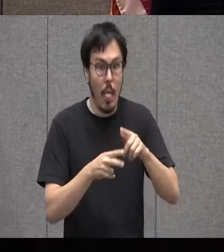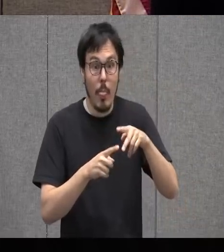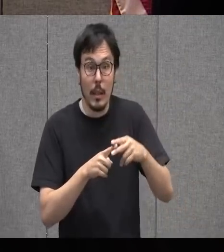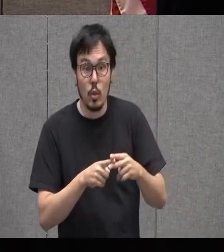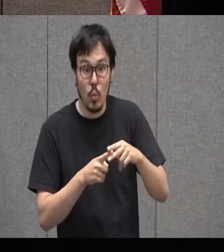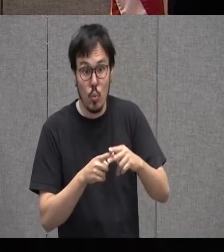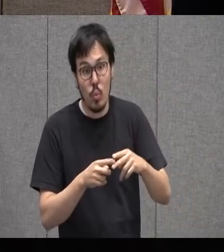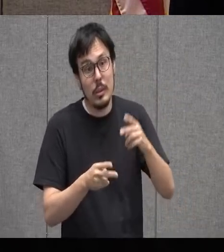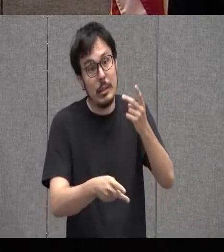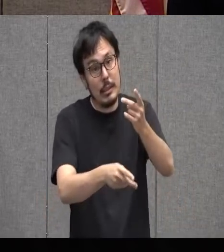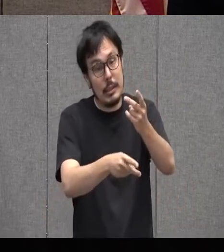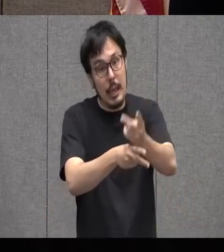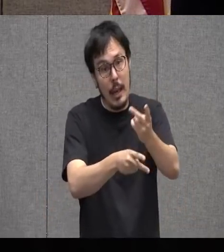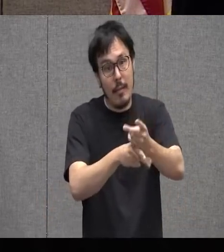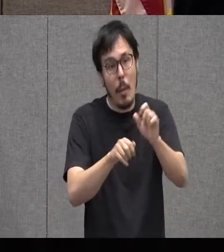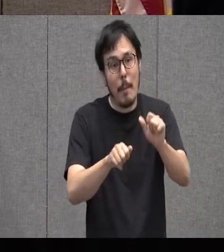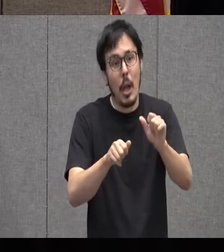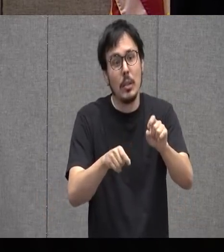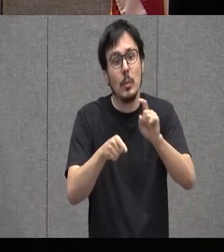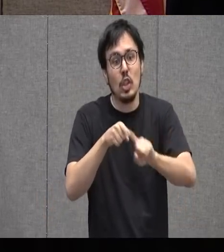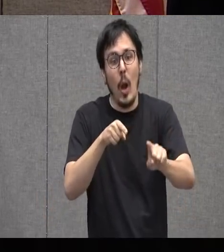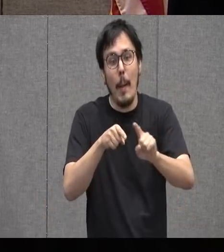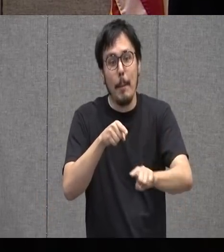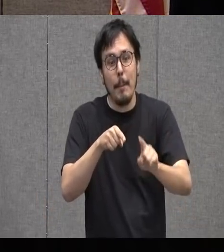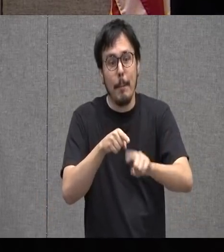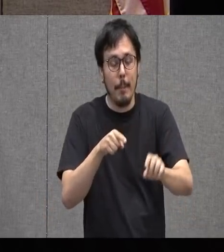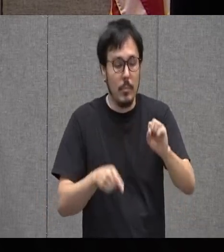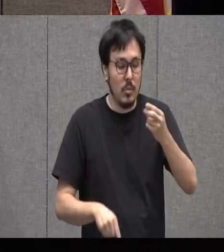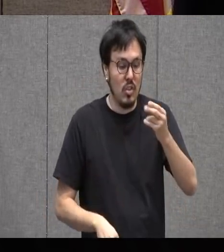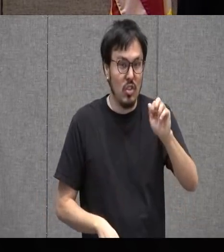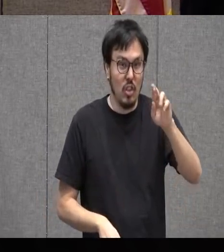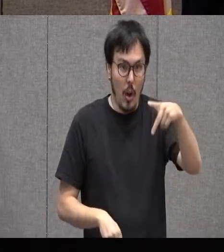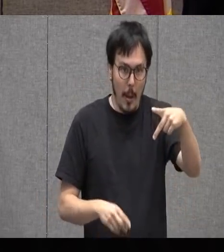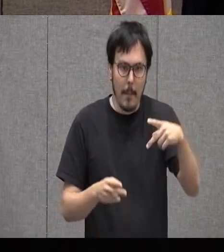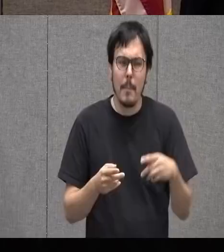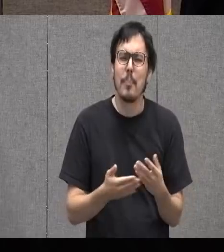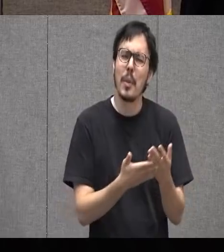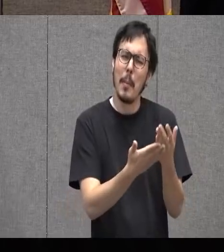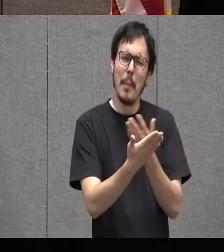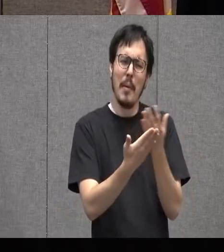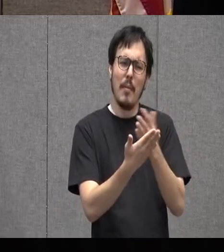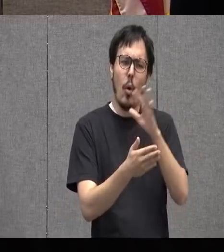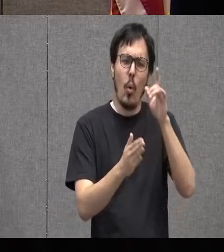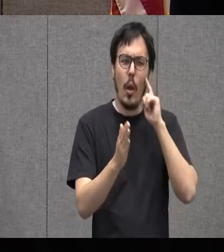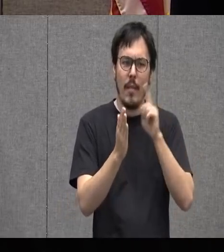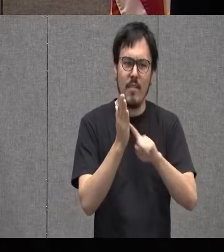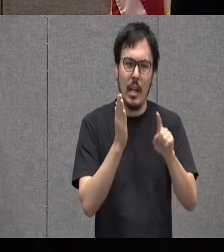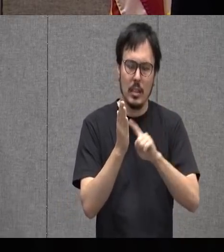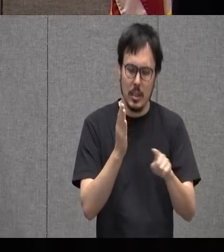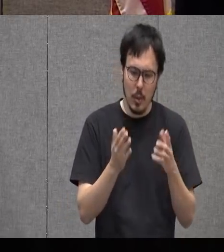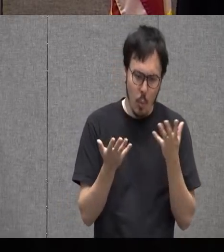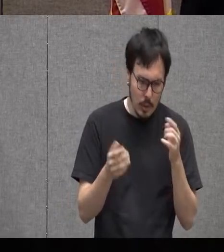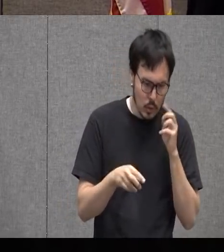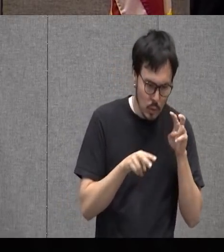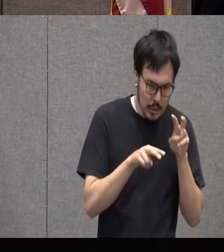So what are you observing before your investigation? What are you observing during your investigation?